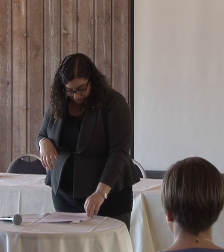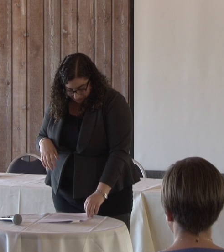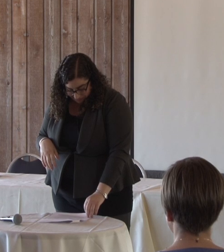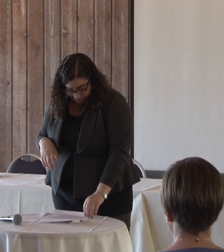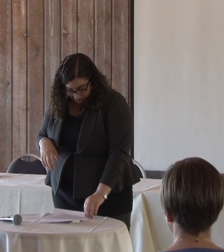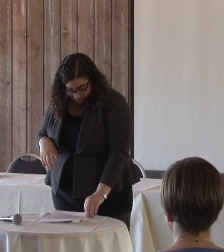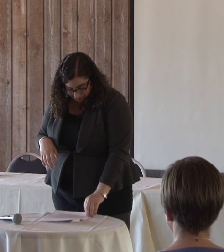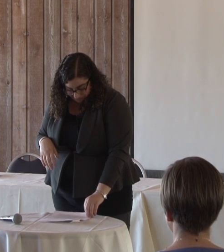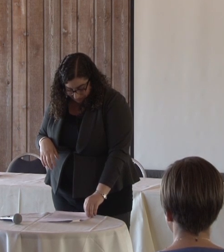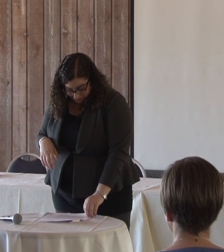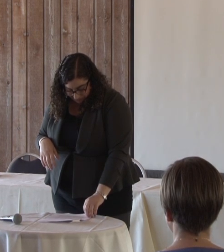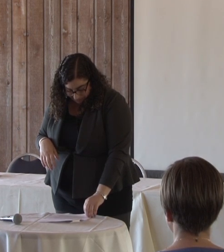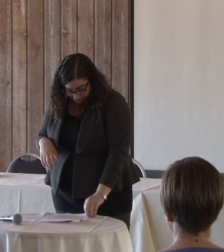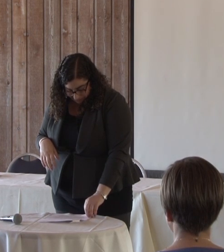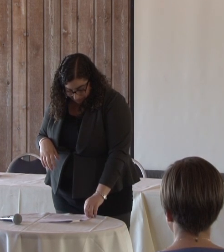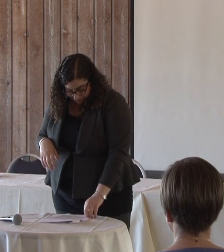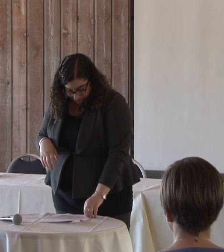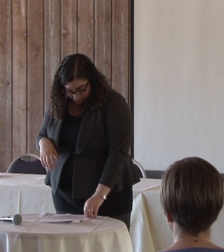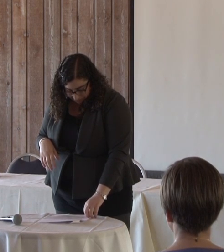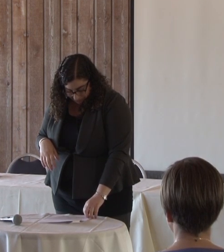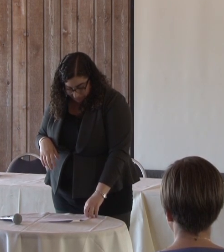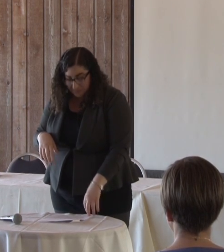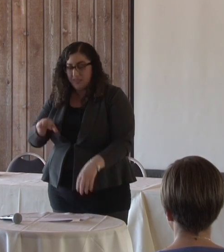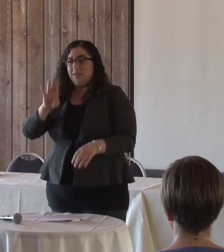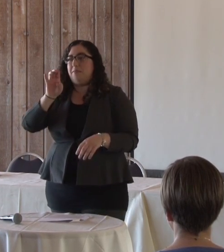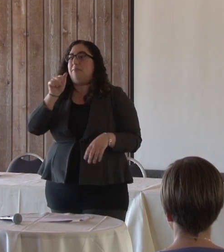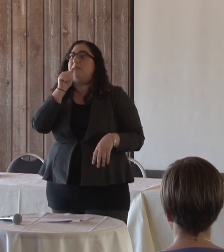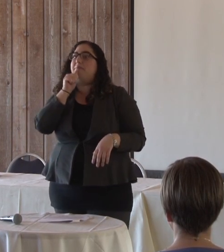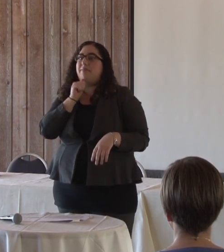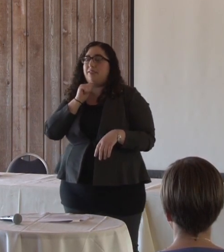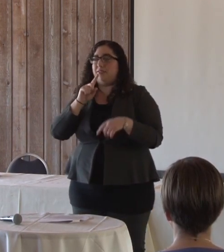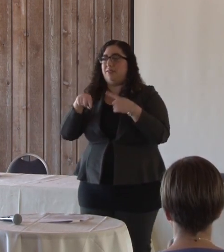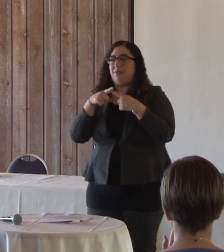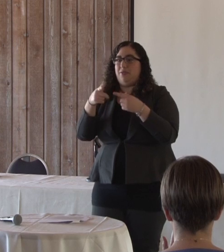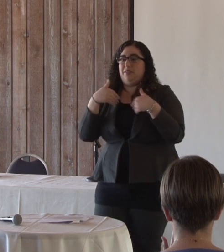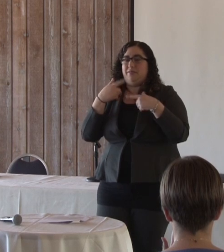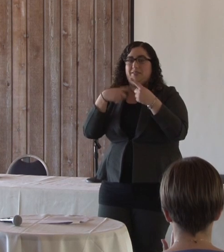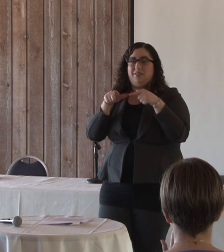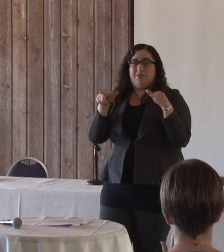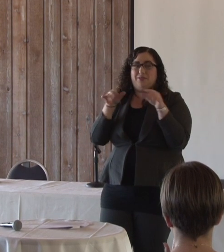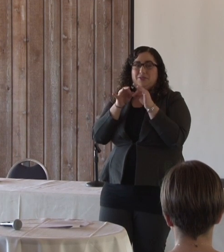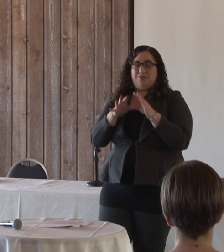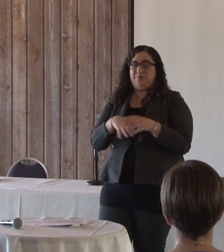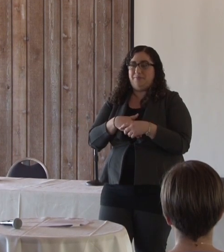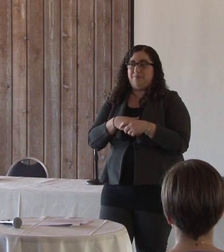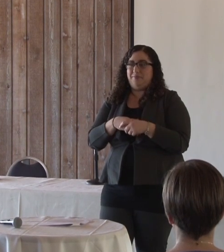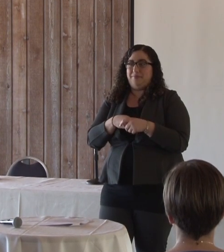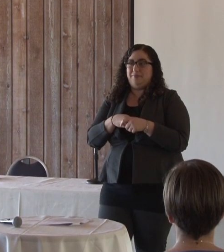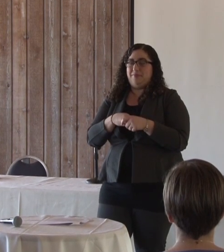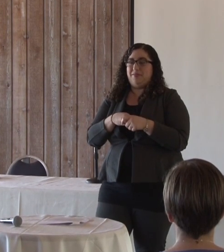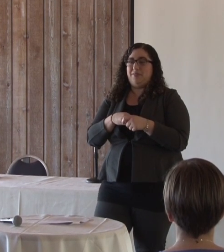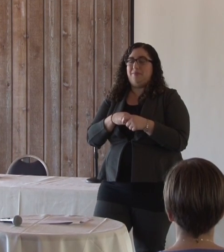It can be very very difficult. Especially jokes based on sound.